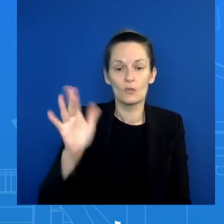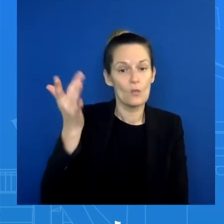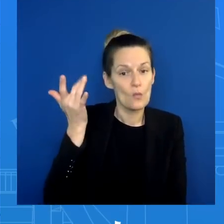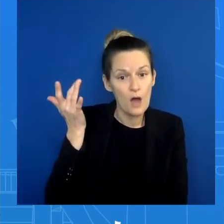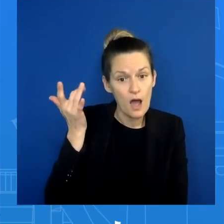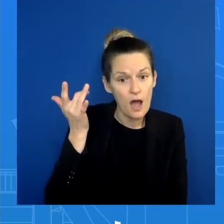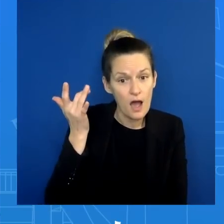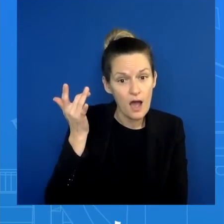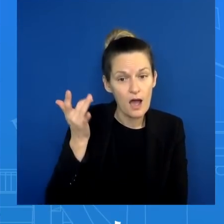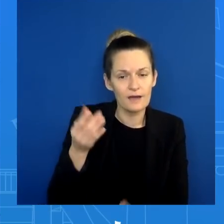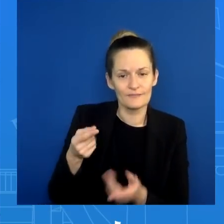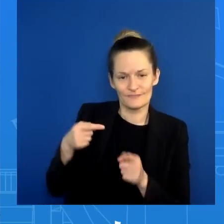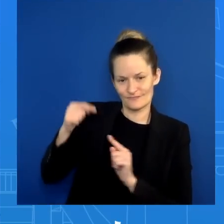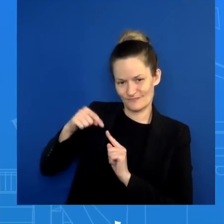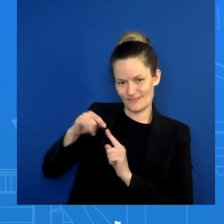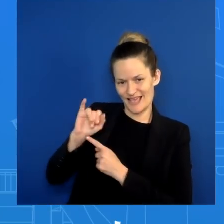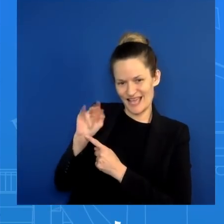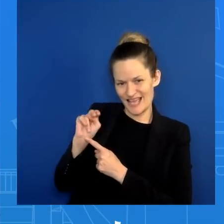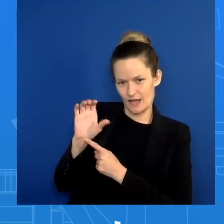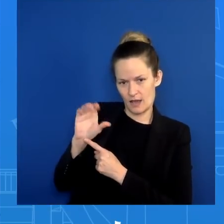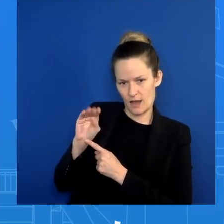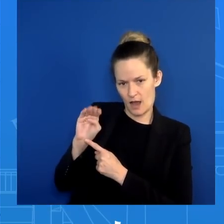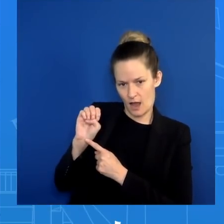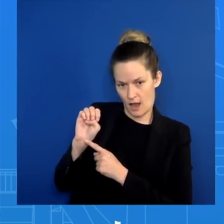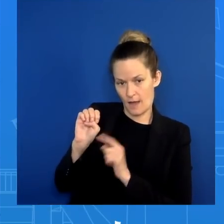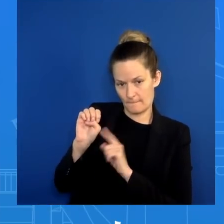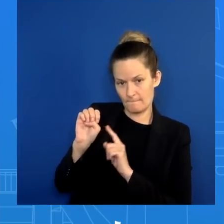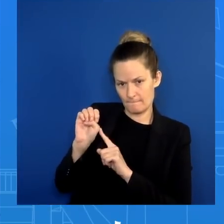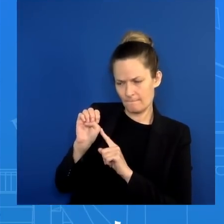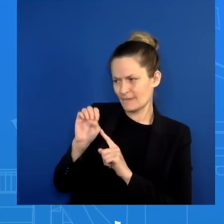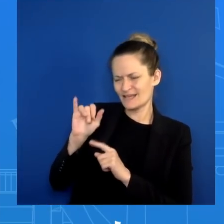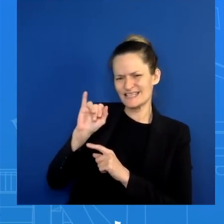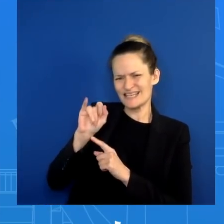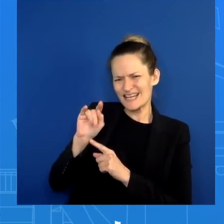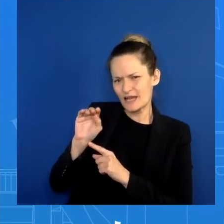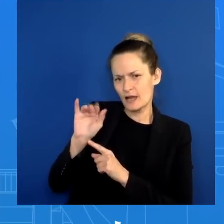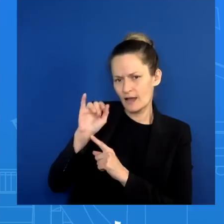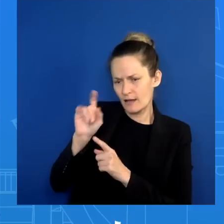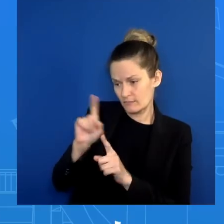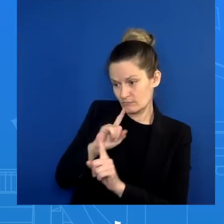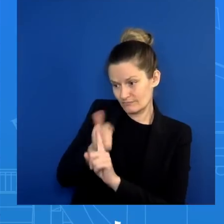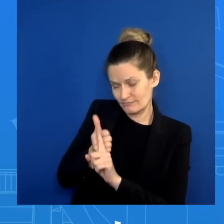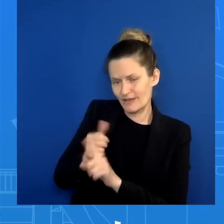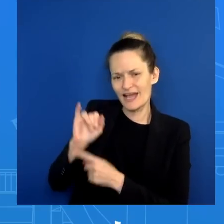Go from 10 percent down to 5 percent. A single public school teacher making 44,000 a year